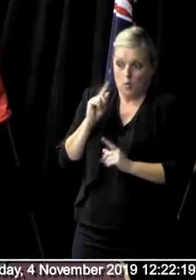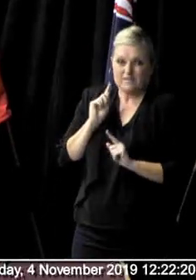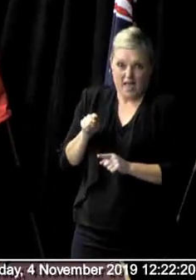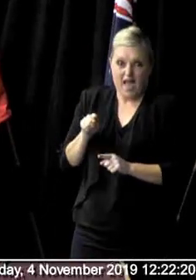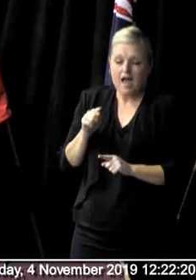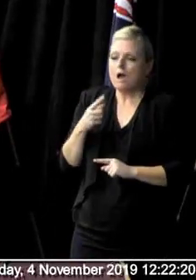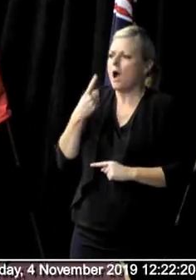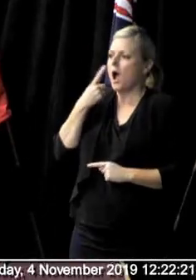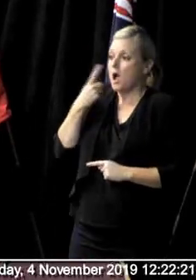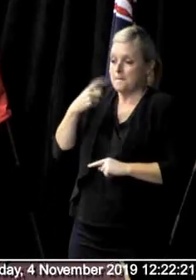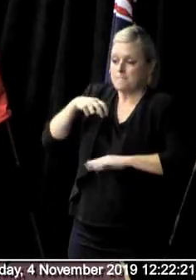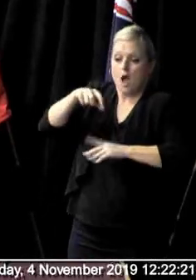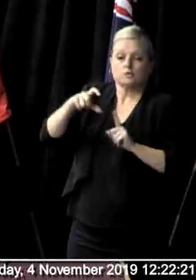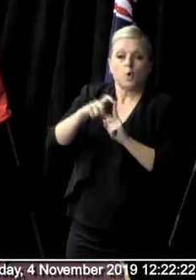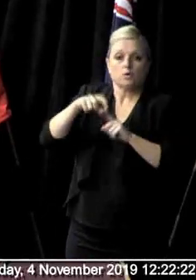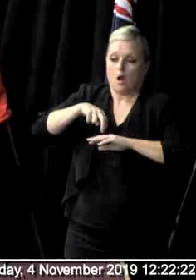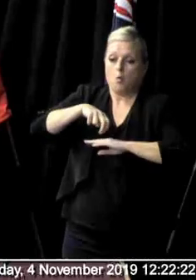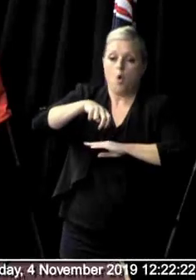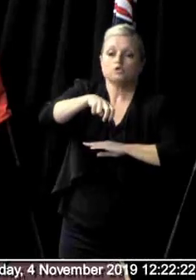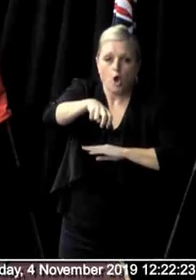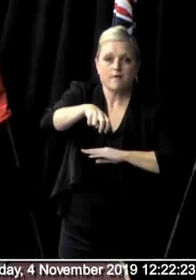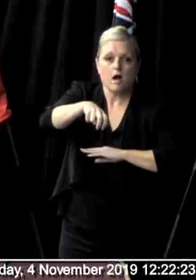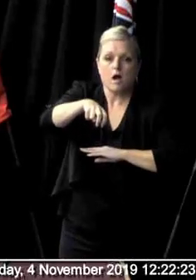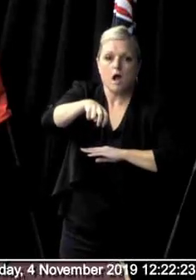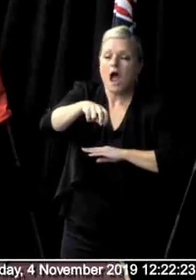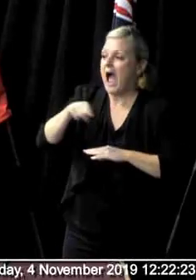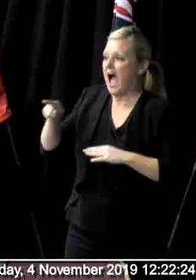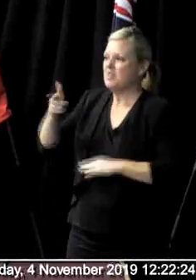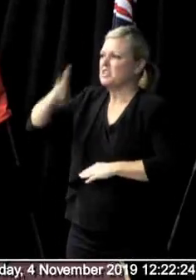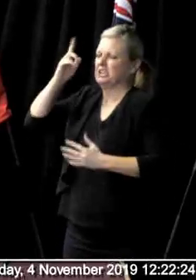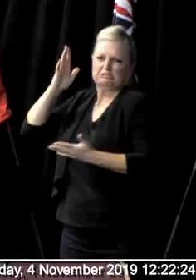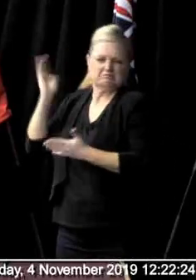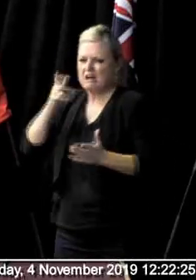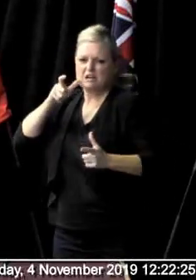the line, she just stood up at the front of the classroom and just screamed at her,